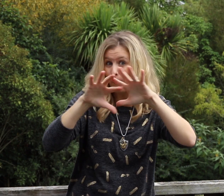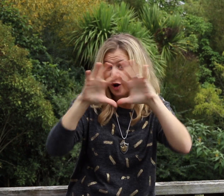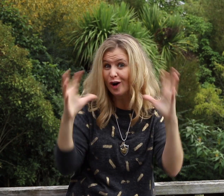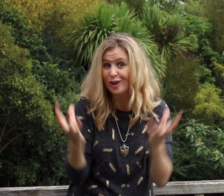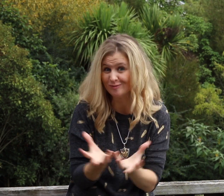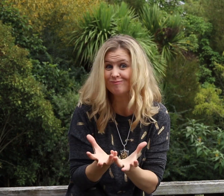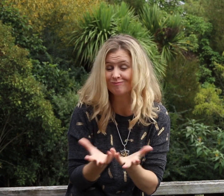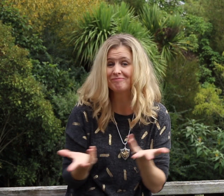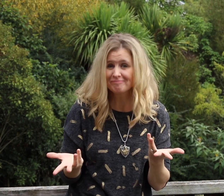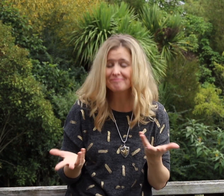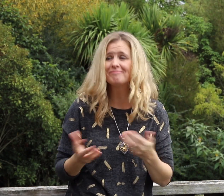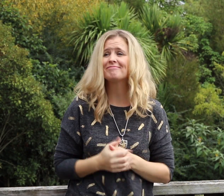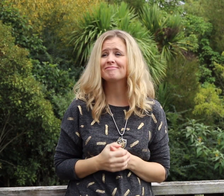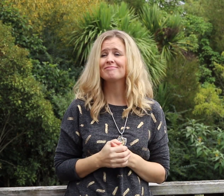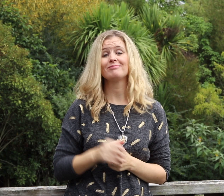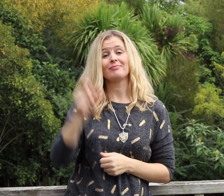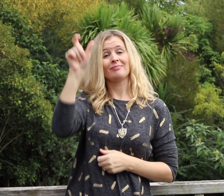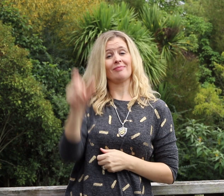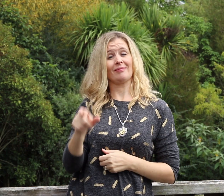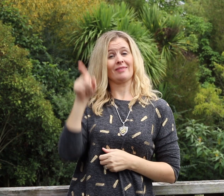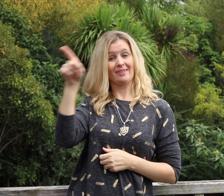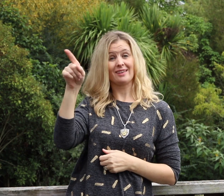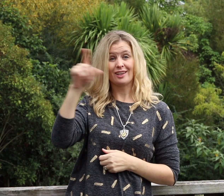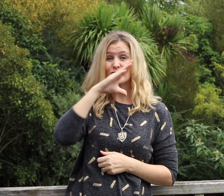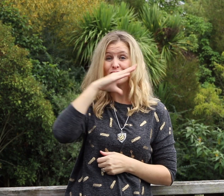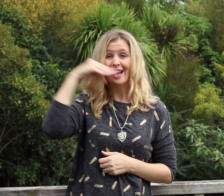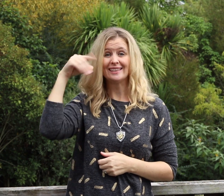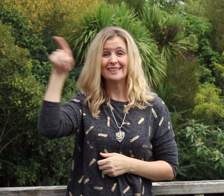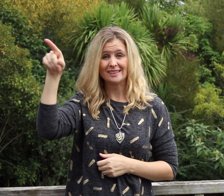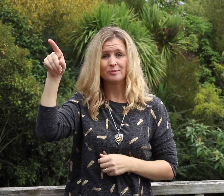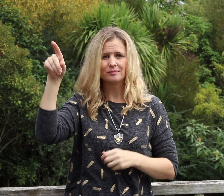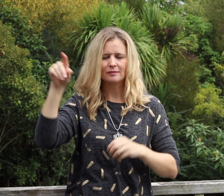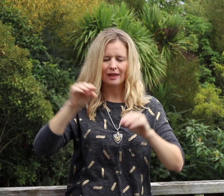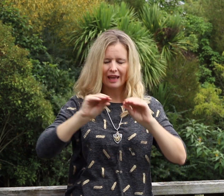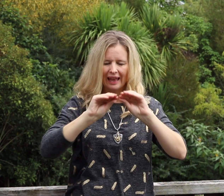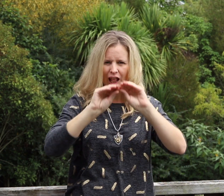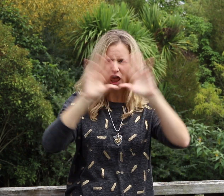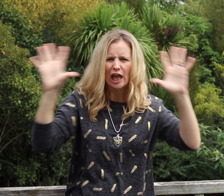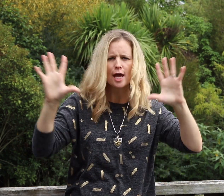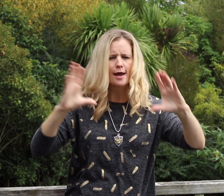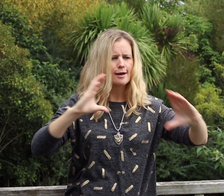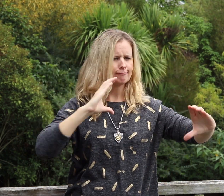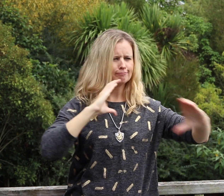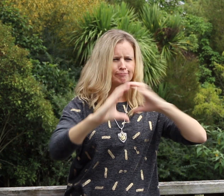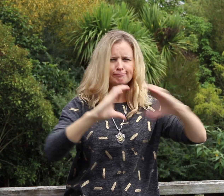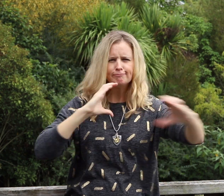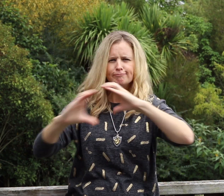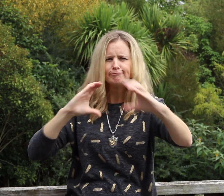which might be considered the best in the world. Ardern clearly